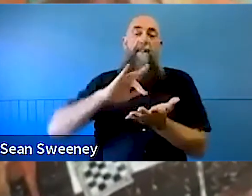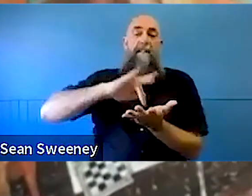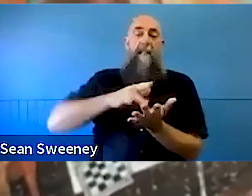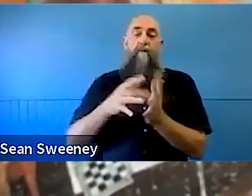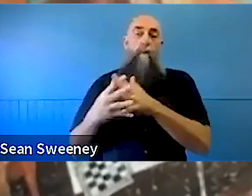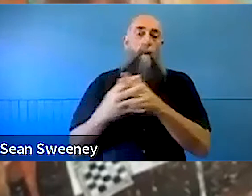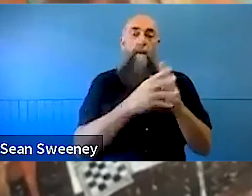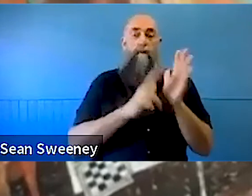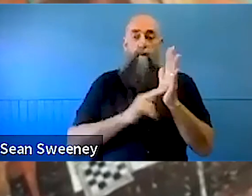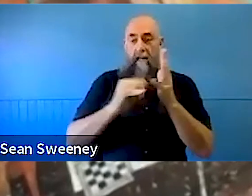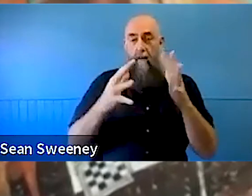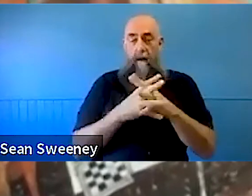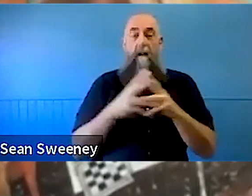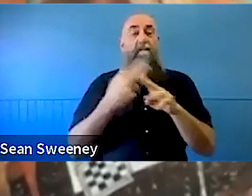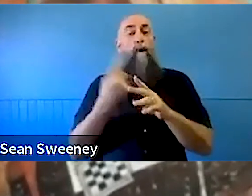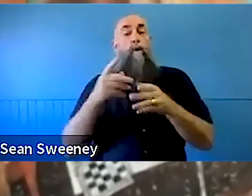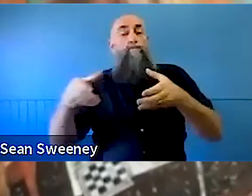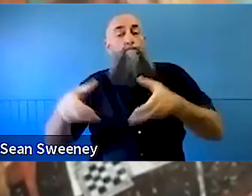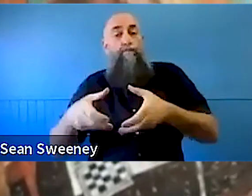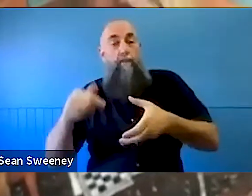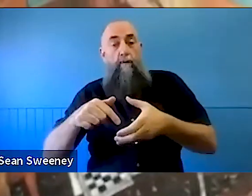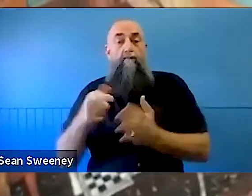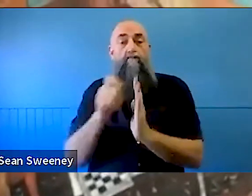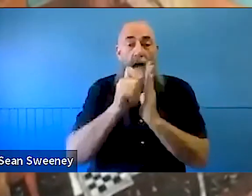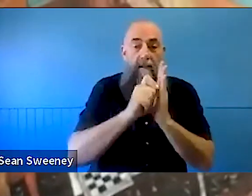writers and artists with disability.